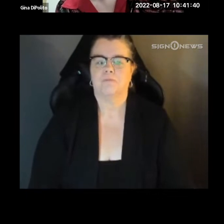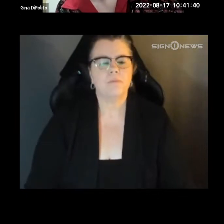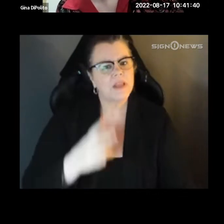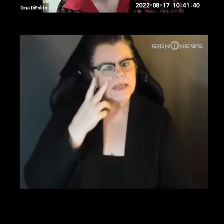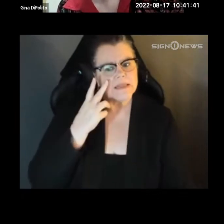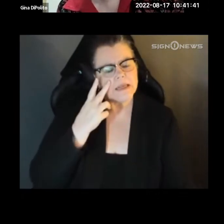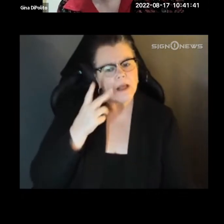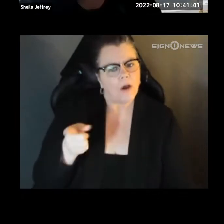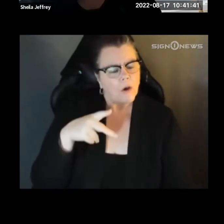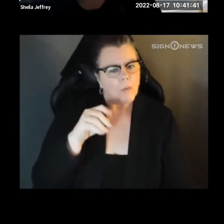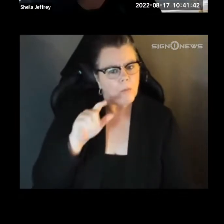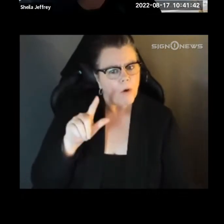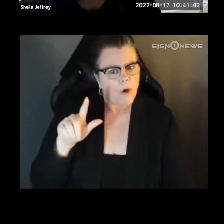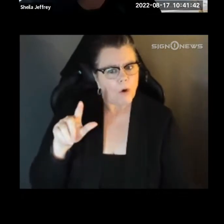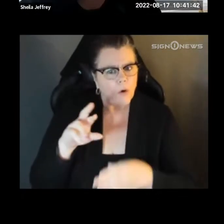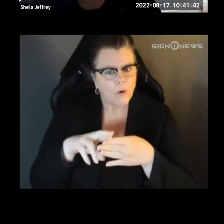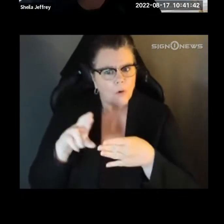put up